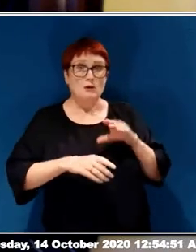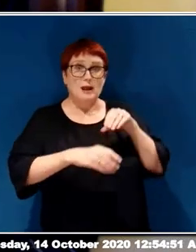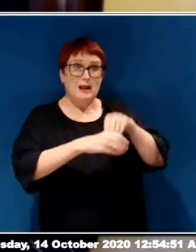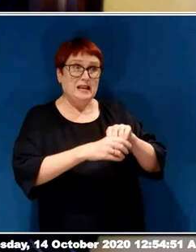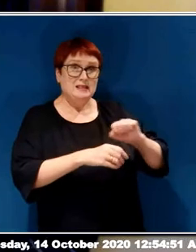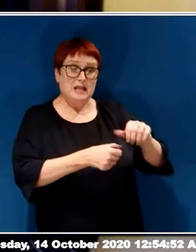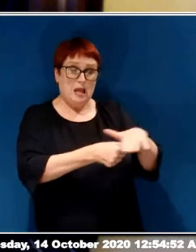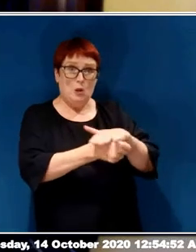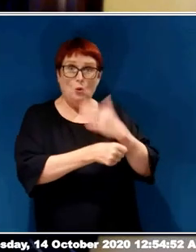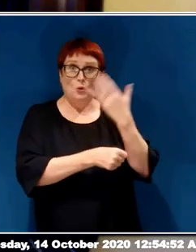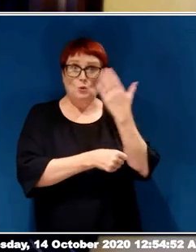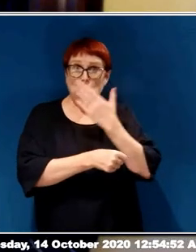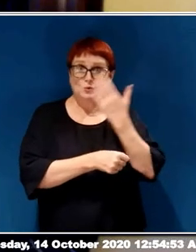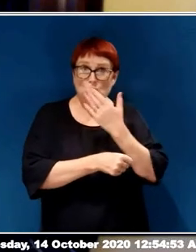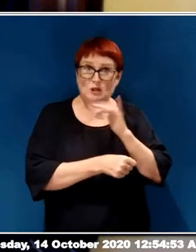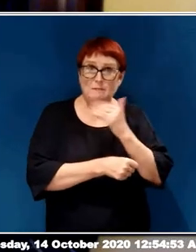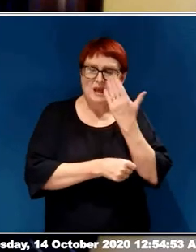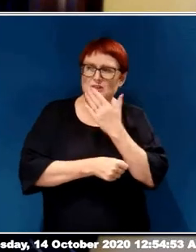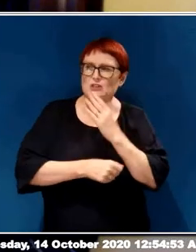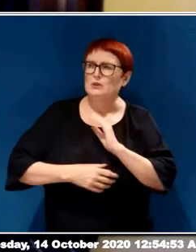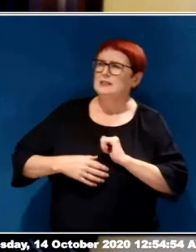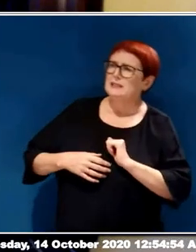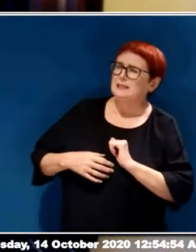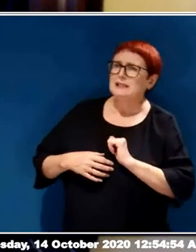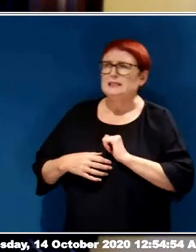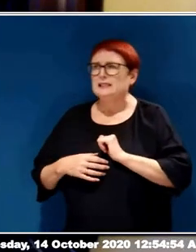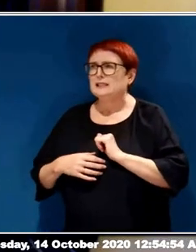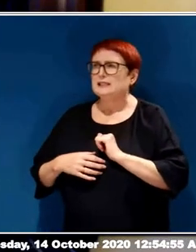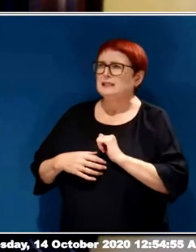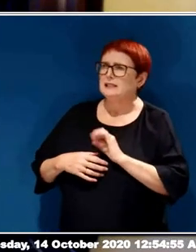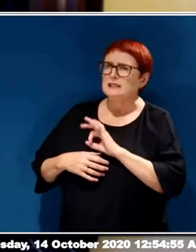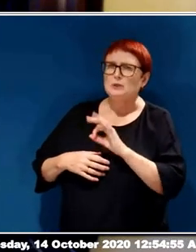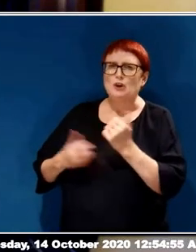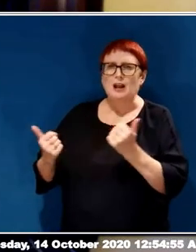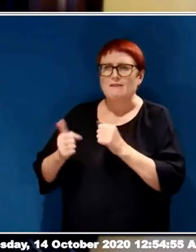get the resources to give you a good education here, I strongly recommend you